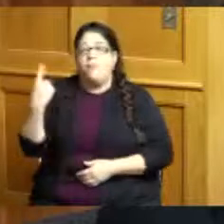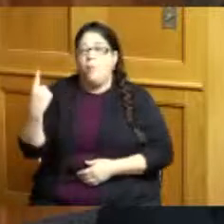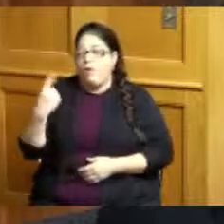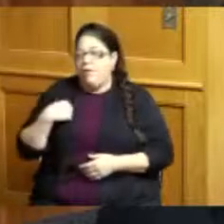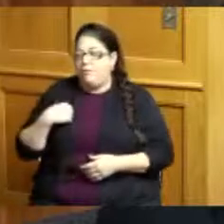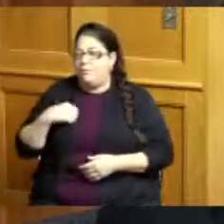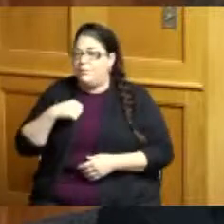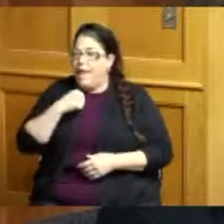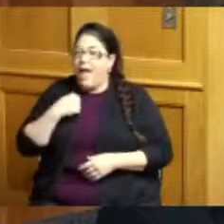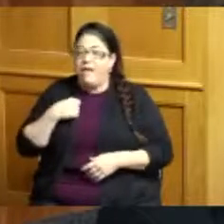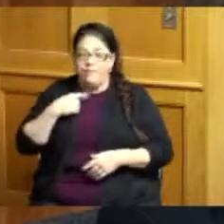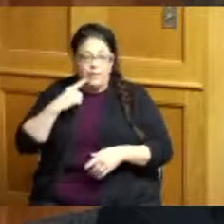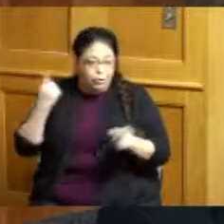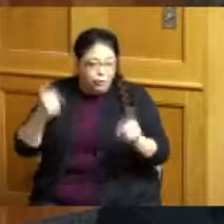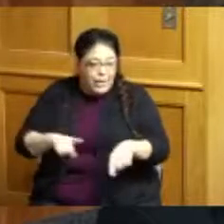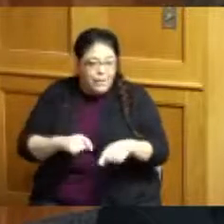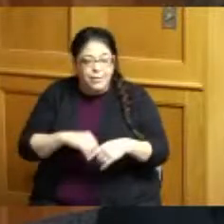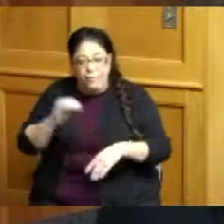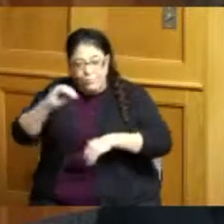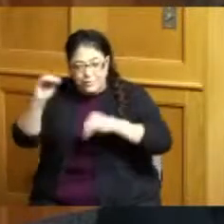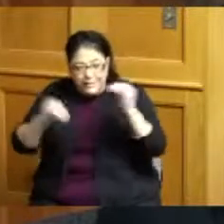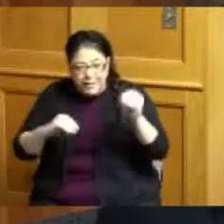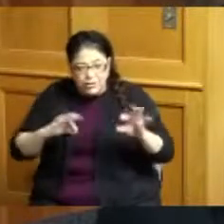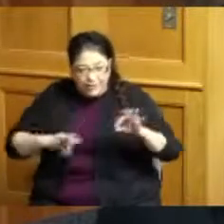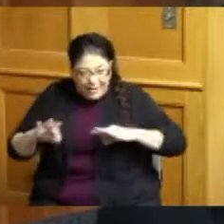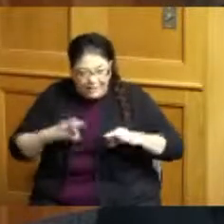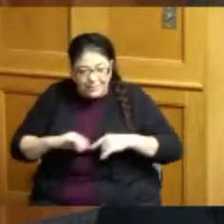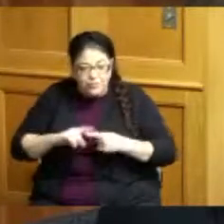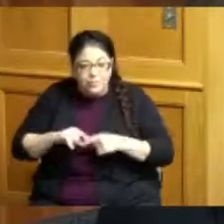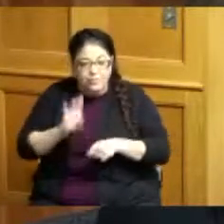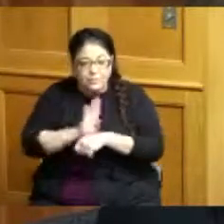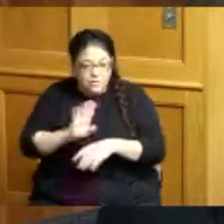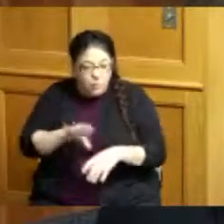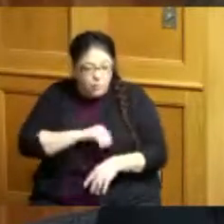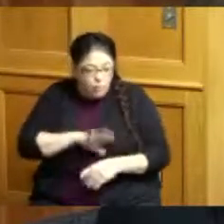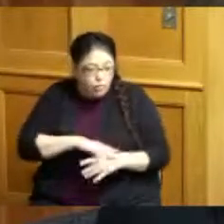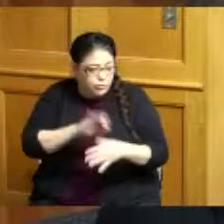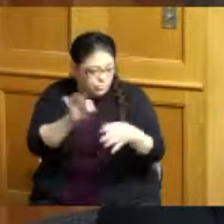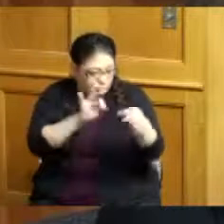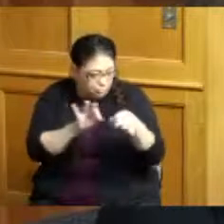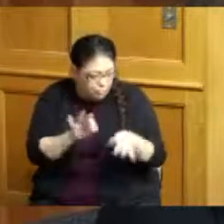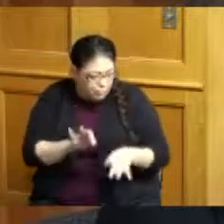the agreement we have a percentage of benefit to the business owners and so most of those